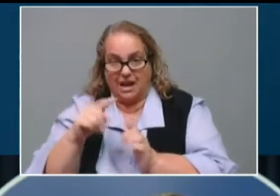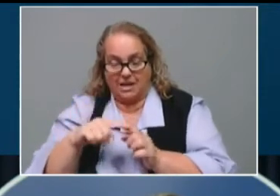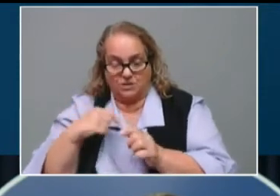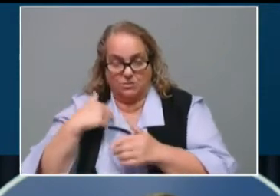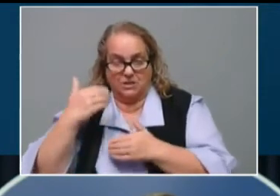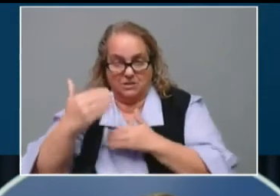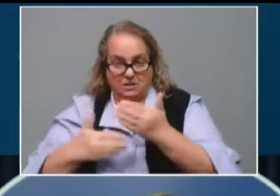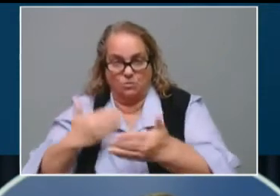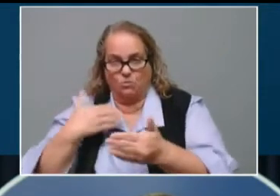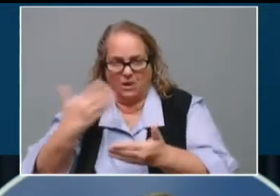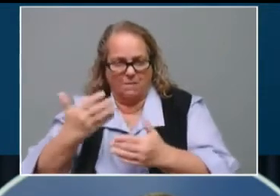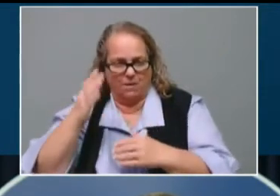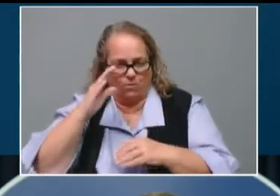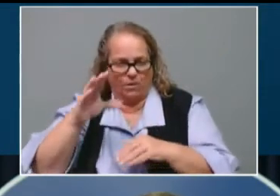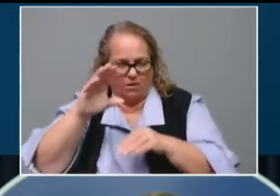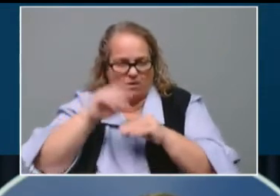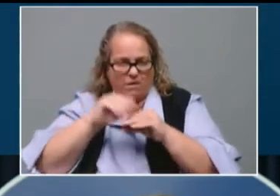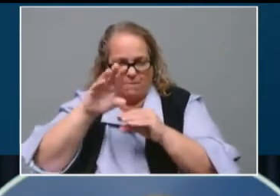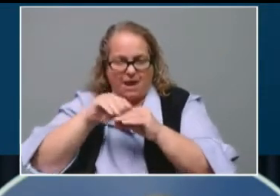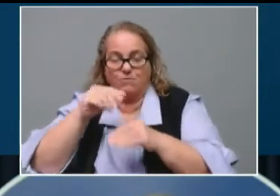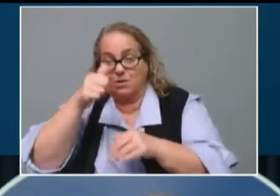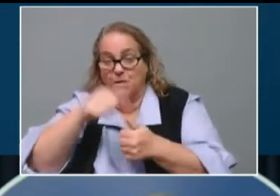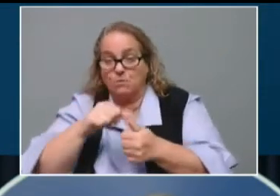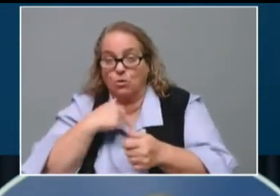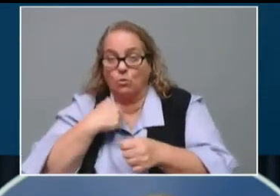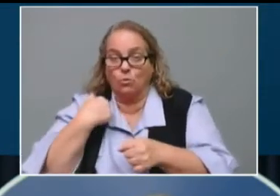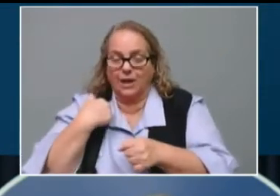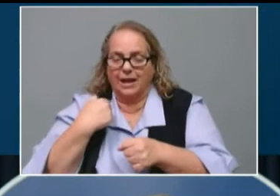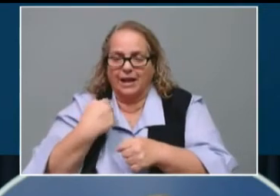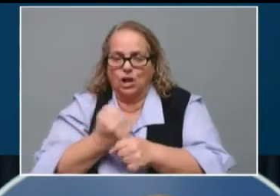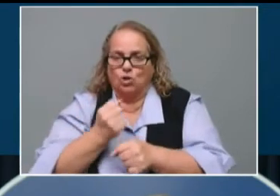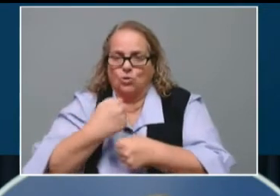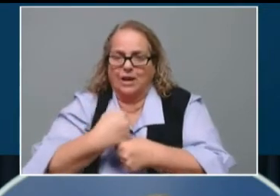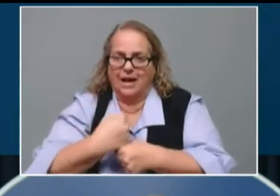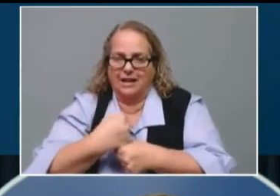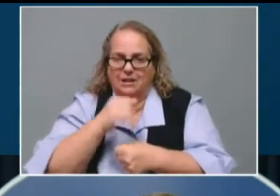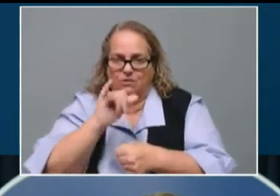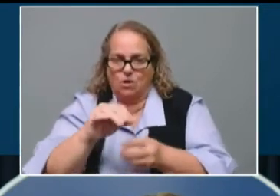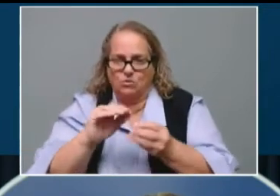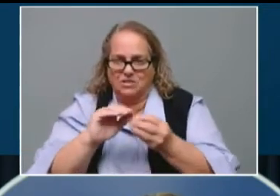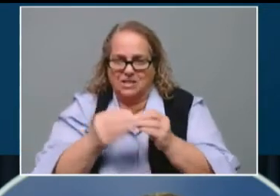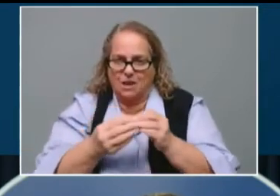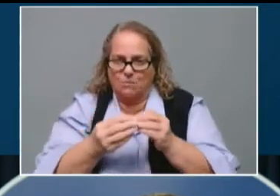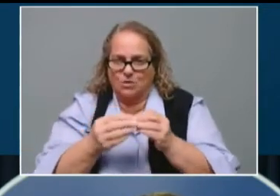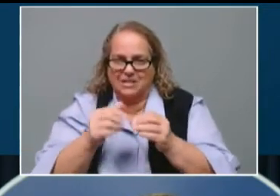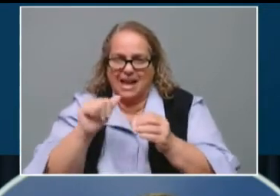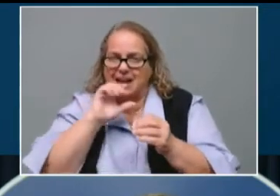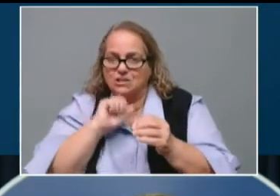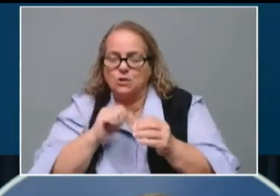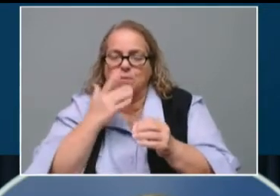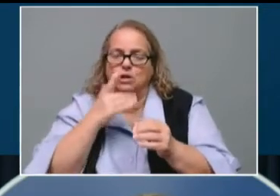remember we created them because um of who was eligible and who wasn't and